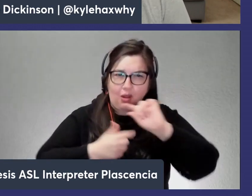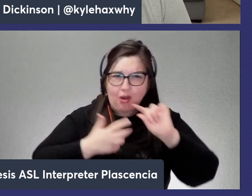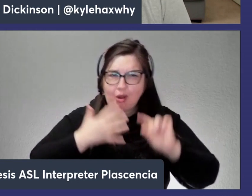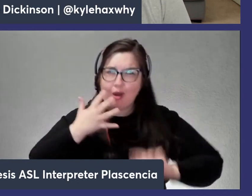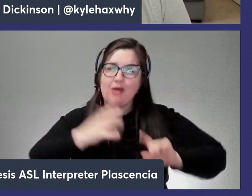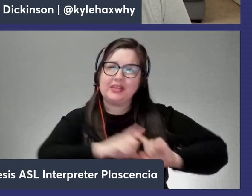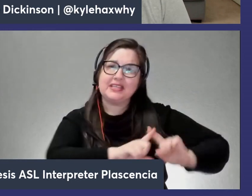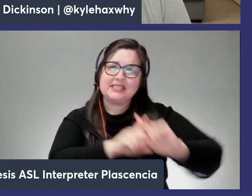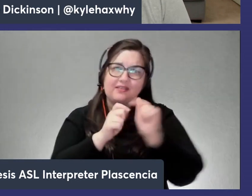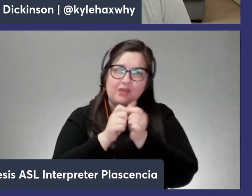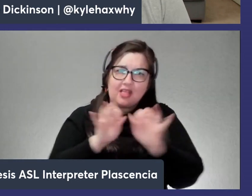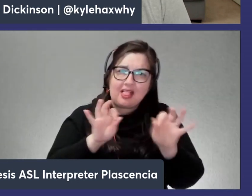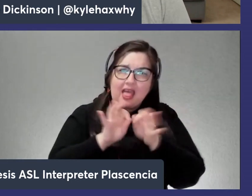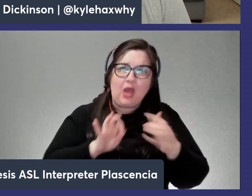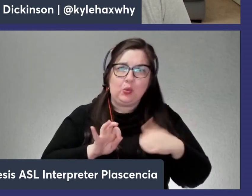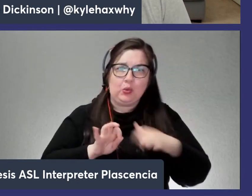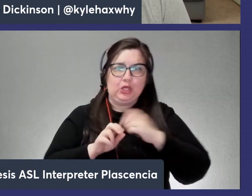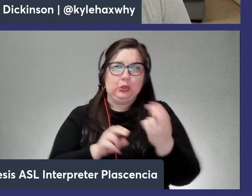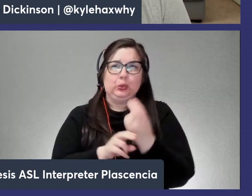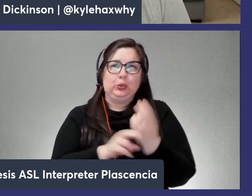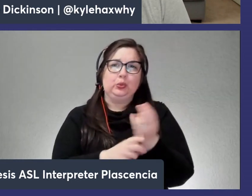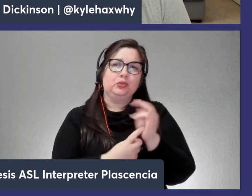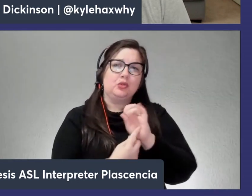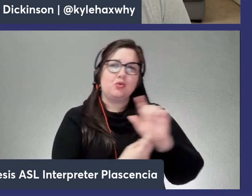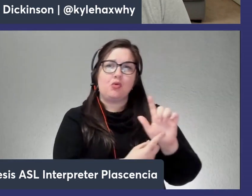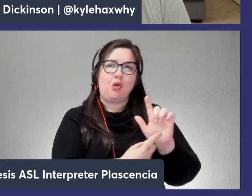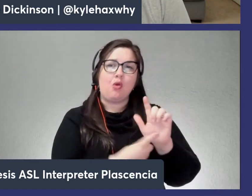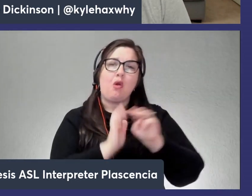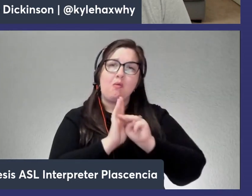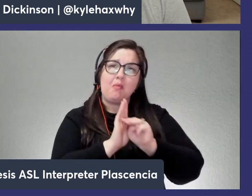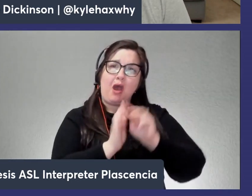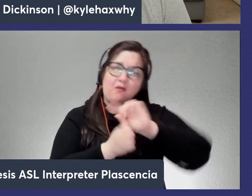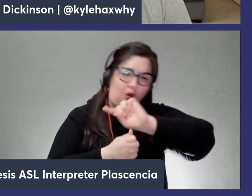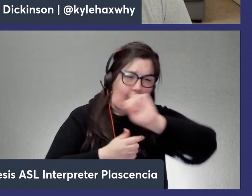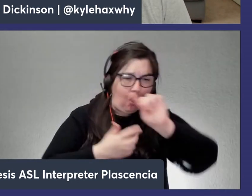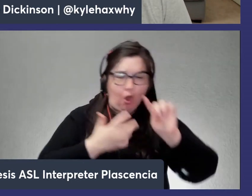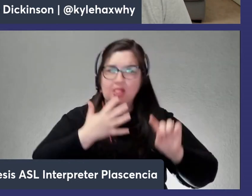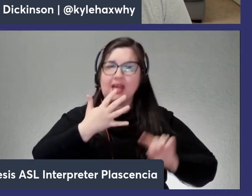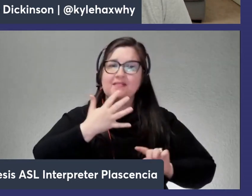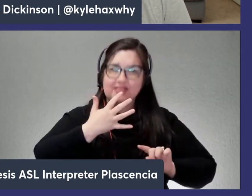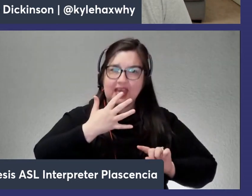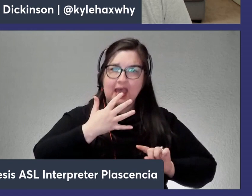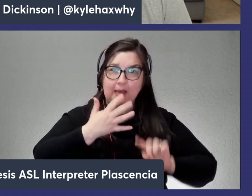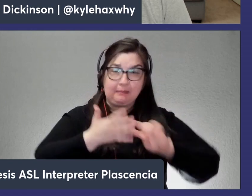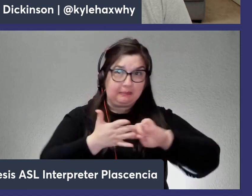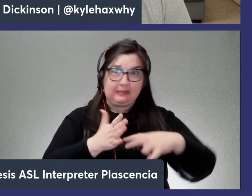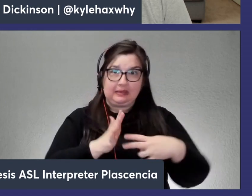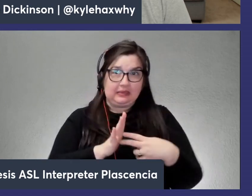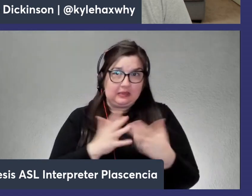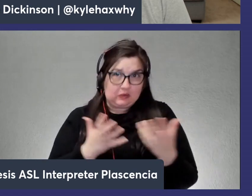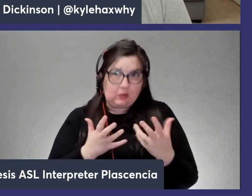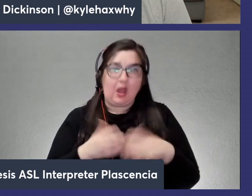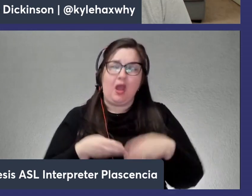we use neural models for all of them, so you get fluent, accurate